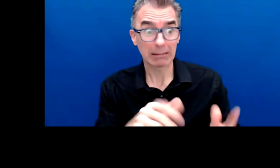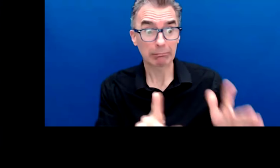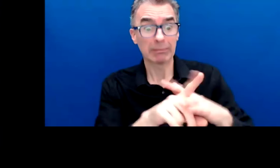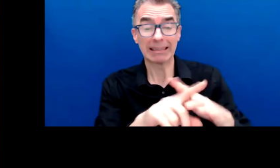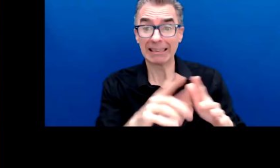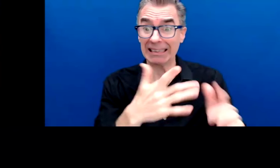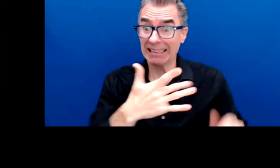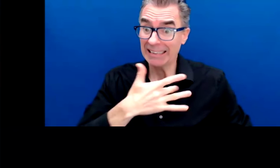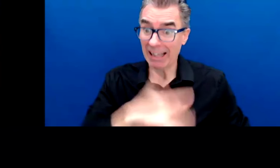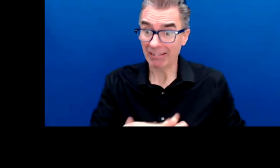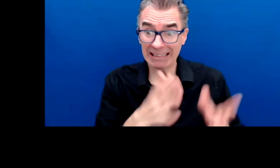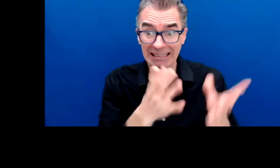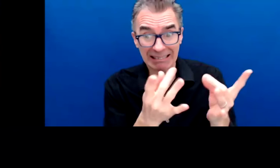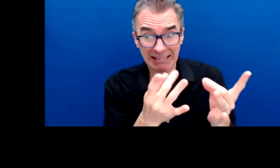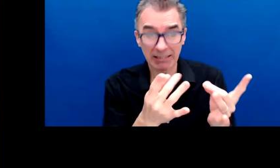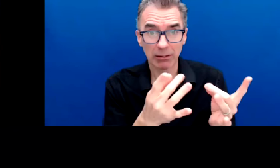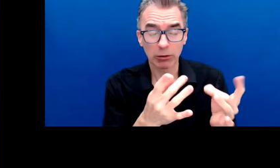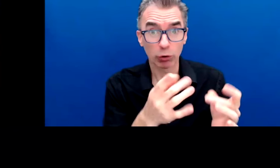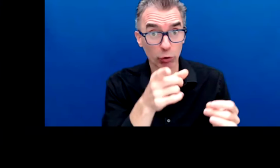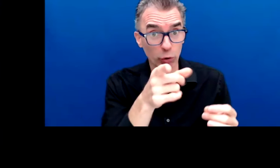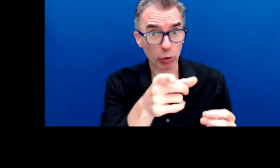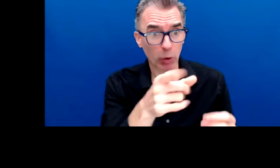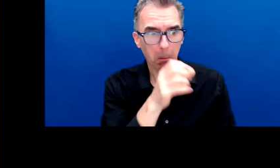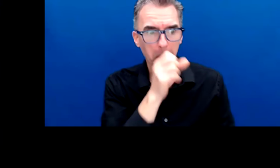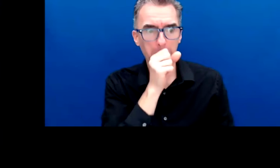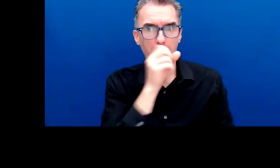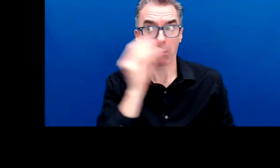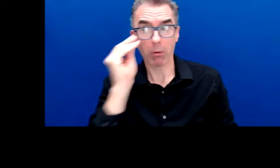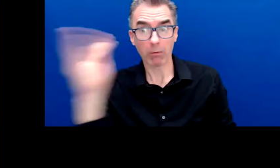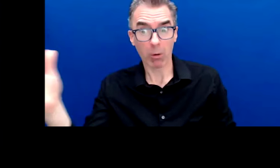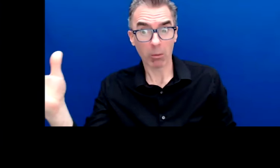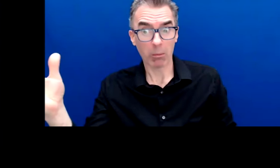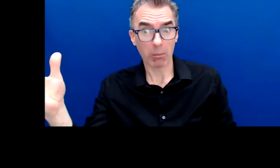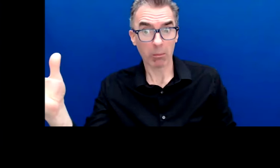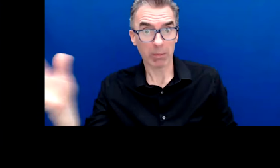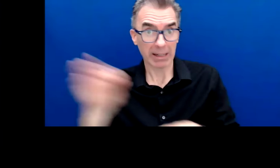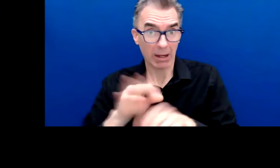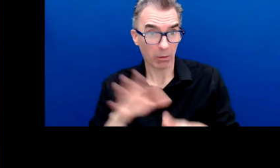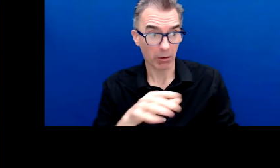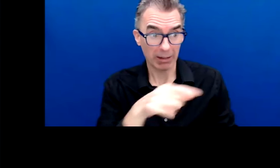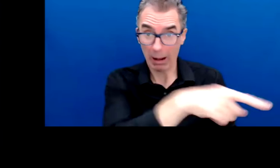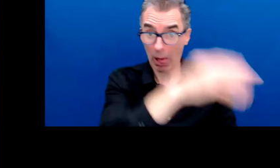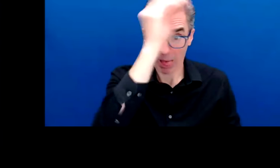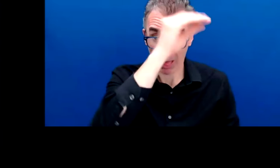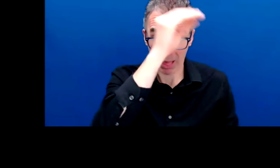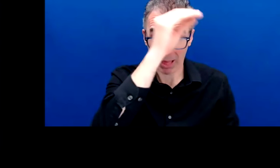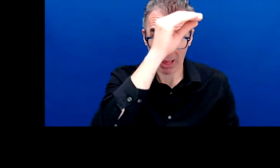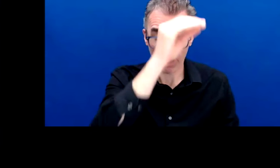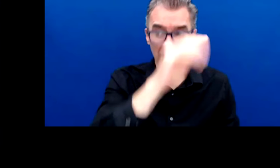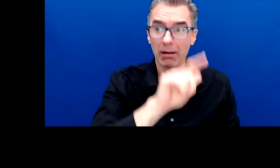And you don't share with them that you reached out to someone else about this sensitive matter. When we call, that's just another layer